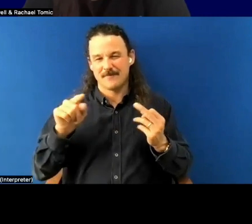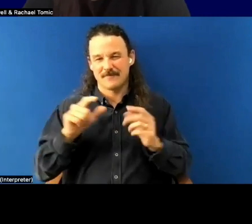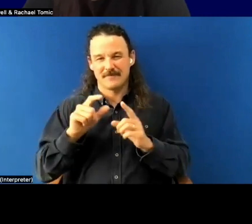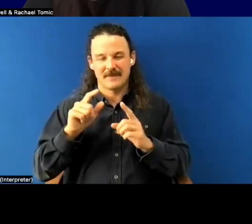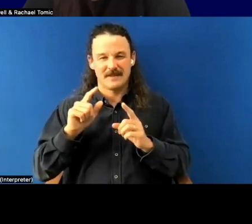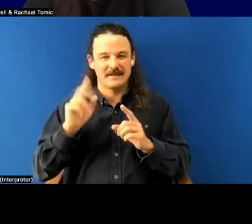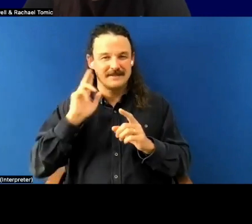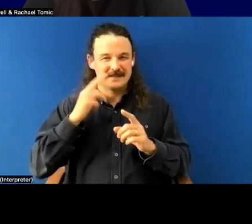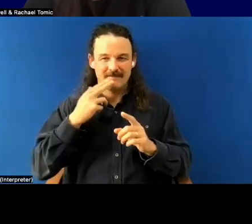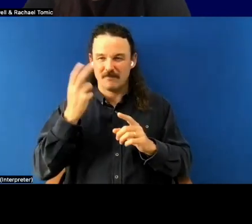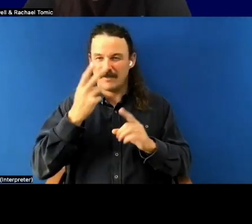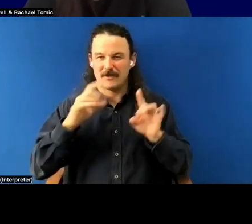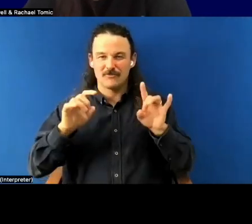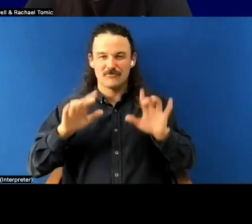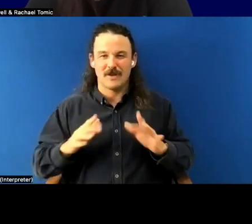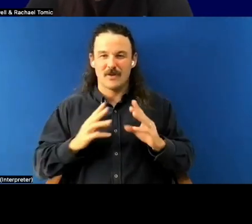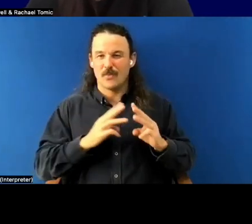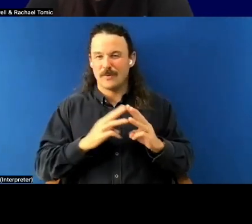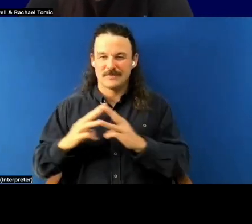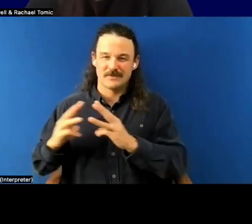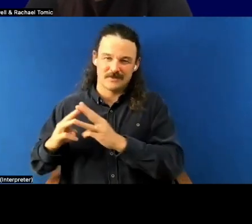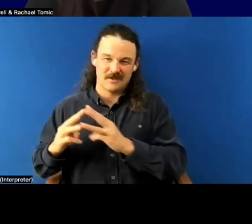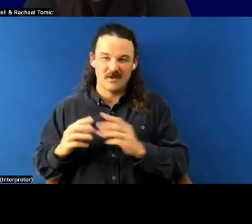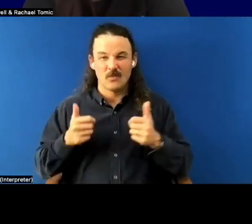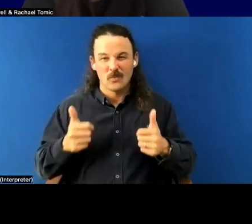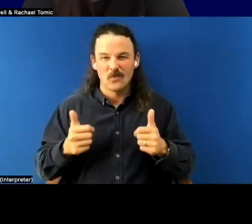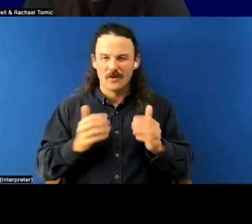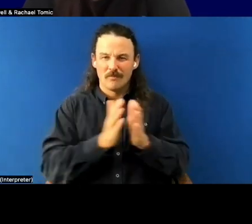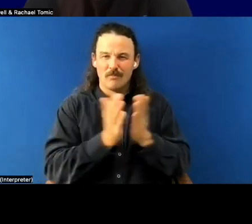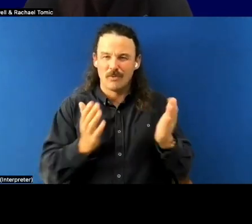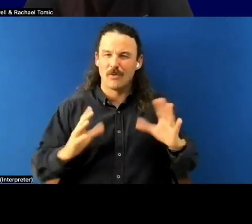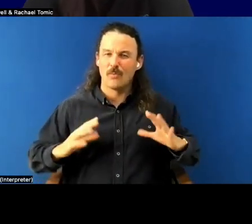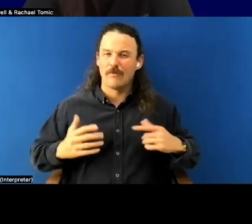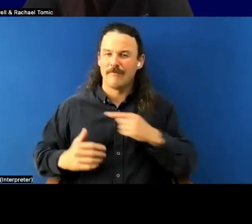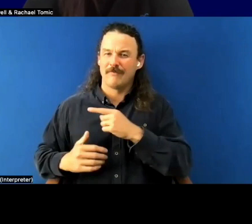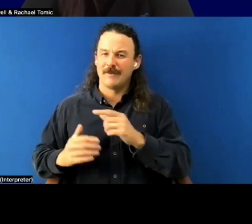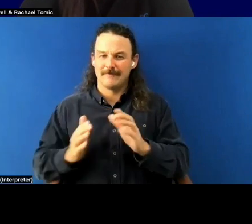Hannah's new staff to get to know her really quickly so that they can have a full picture